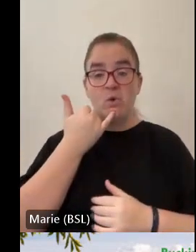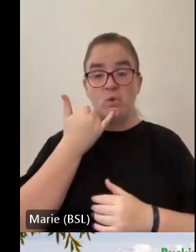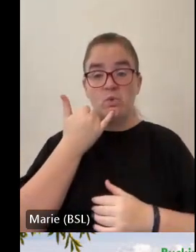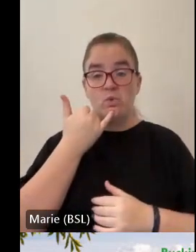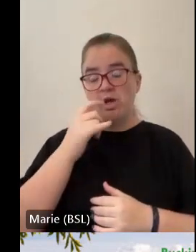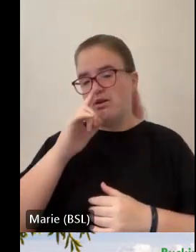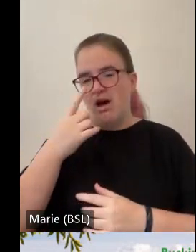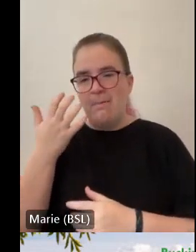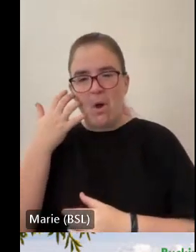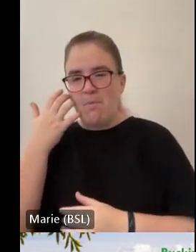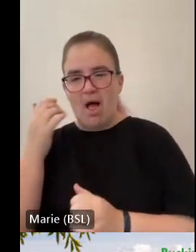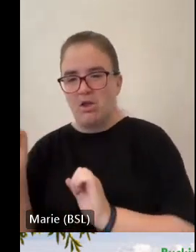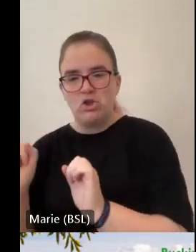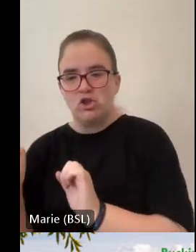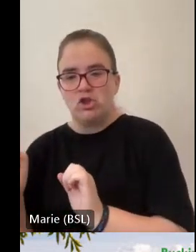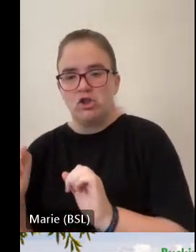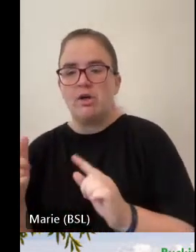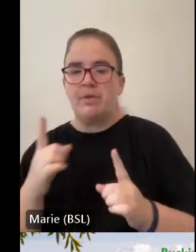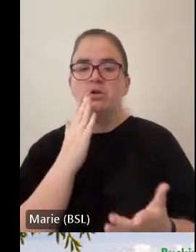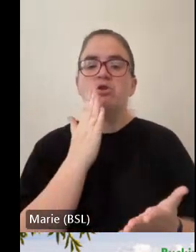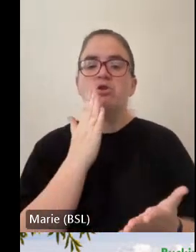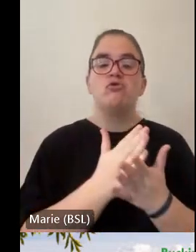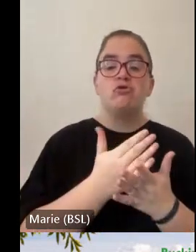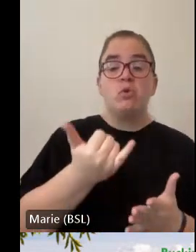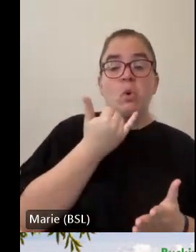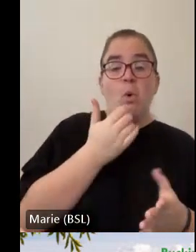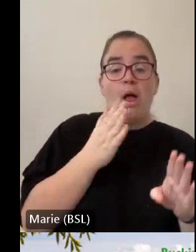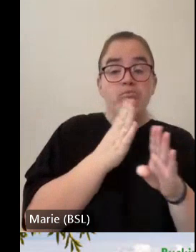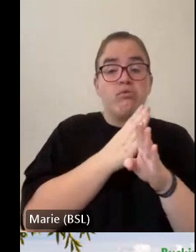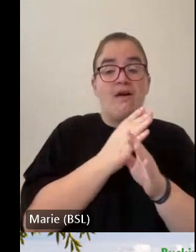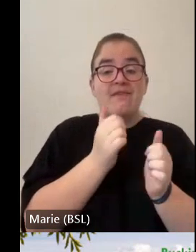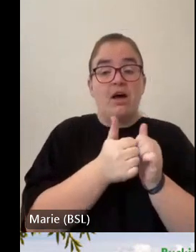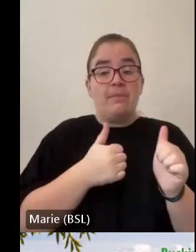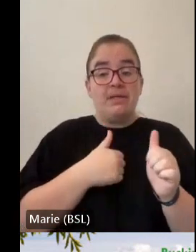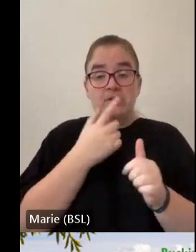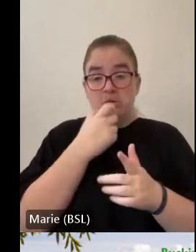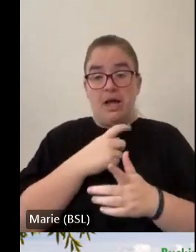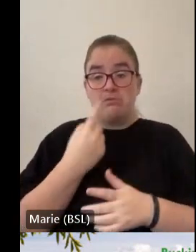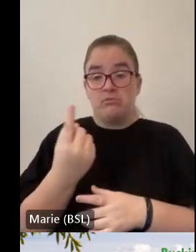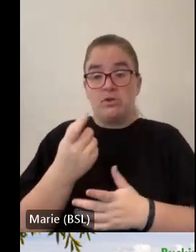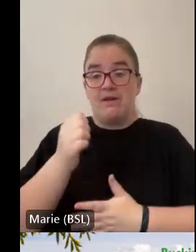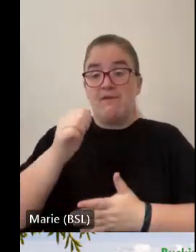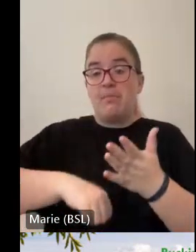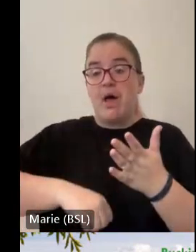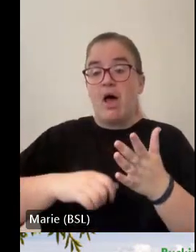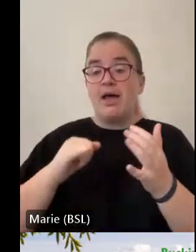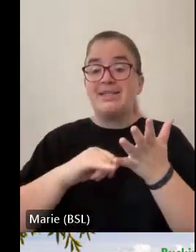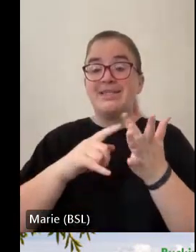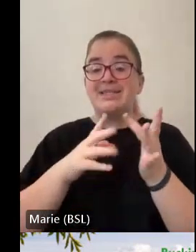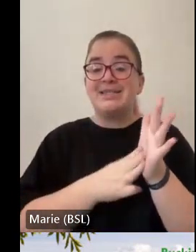I'm afraid at the moment. True. Cool are a private company, so you can buy Sims for mobiles and